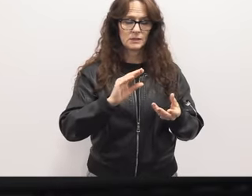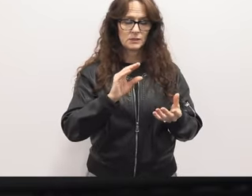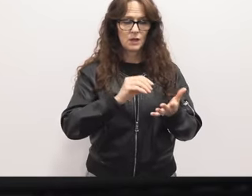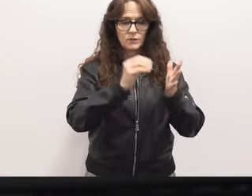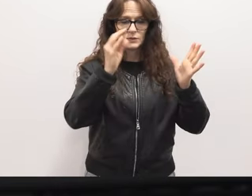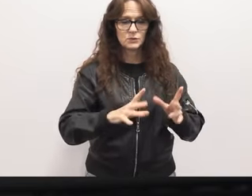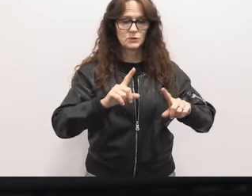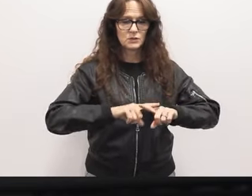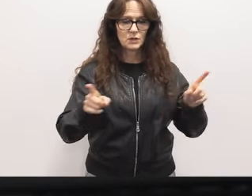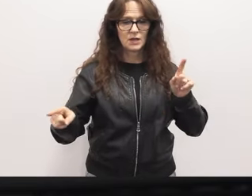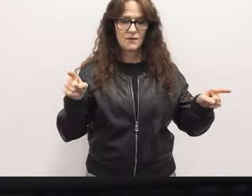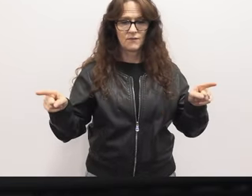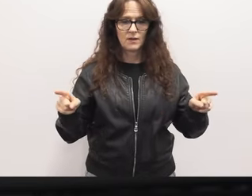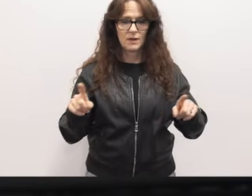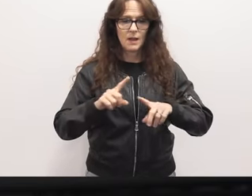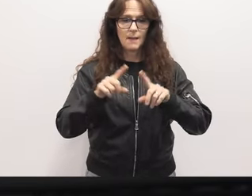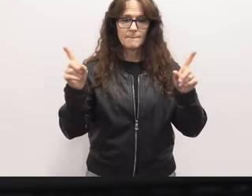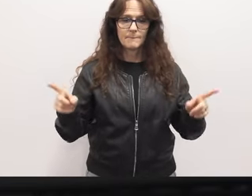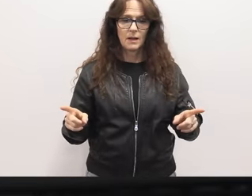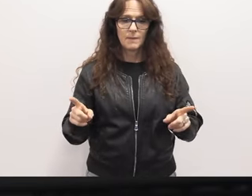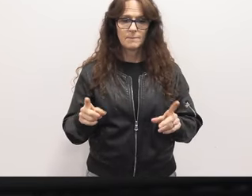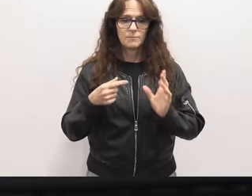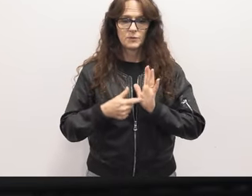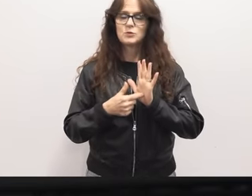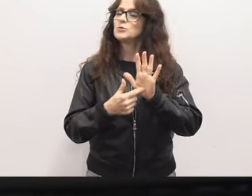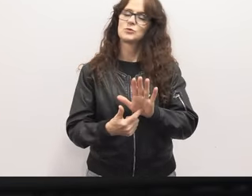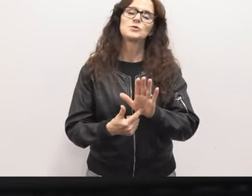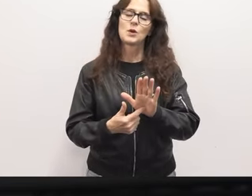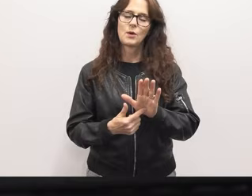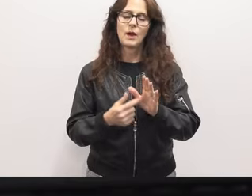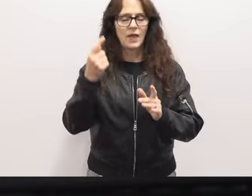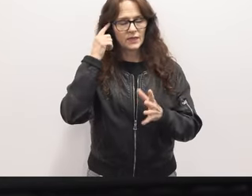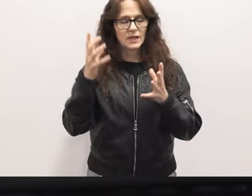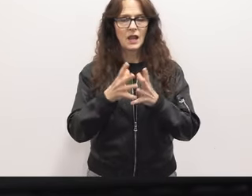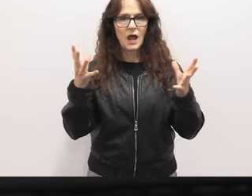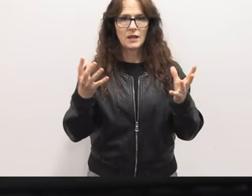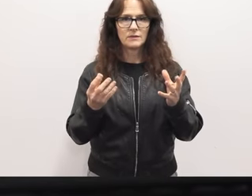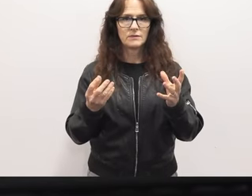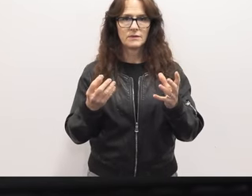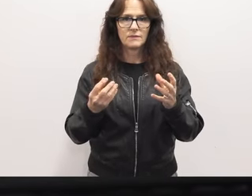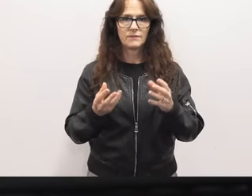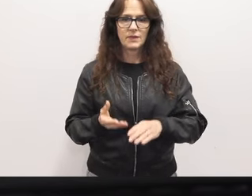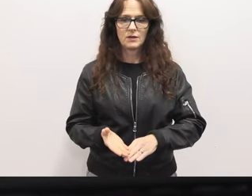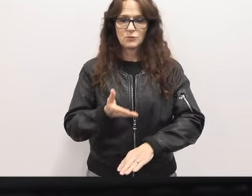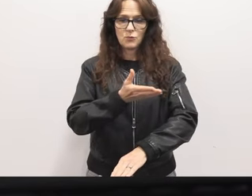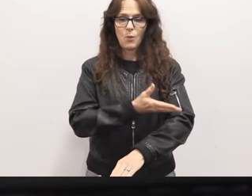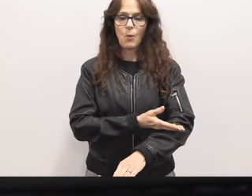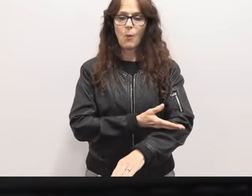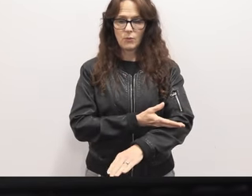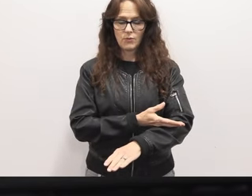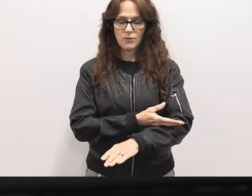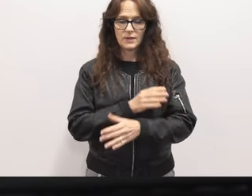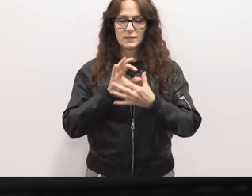But just wanted to point out that I think a lot of the growth has to do with the work